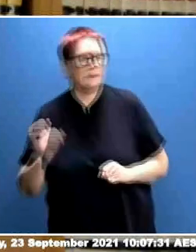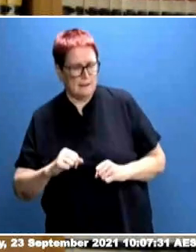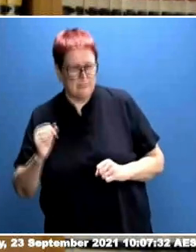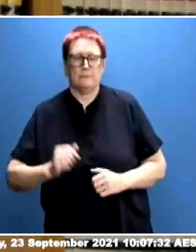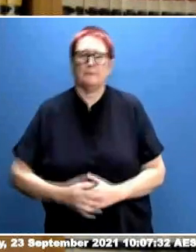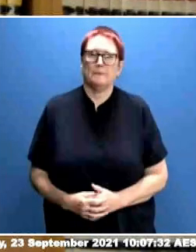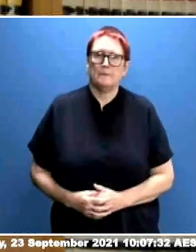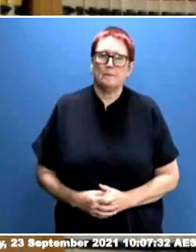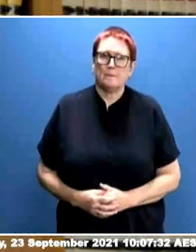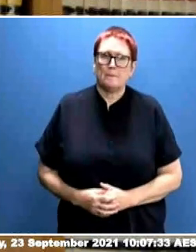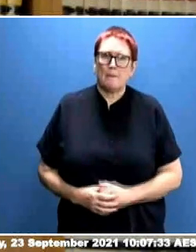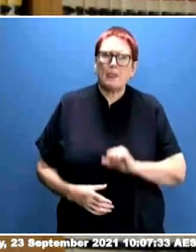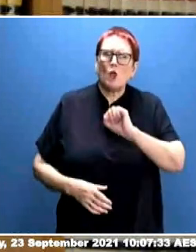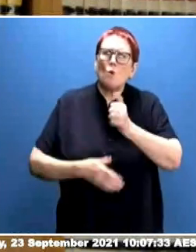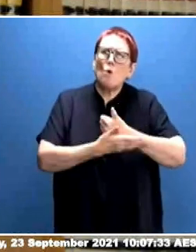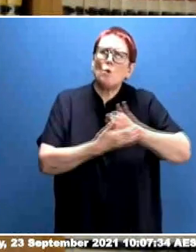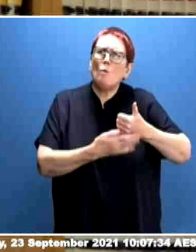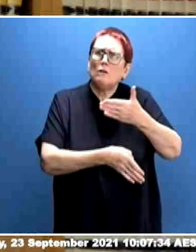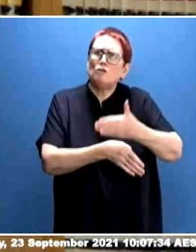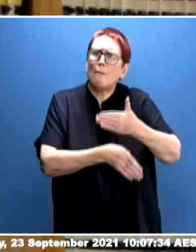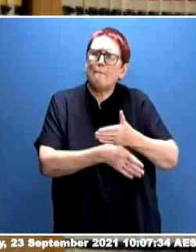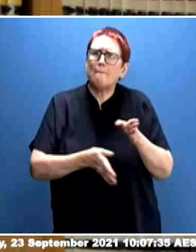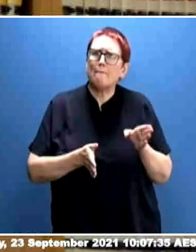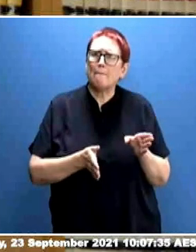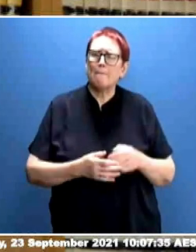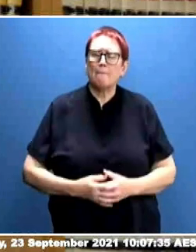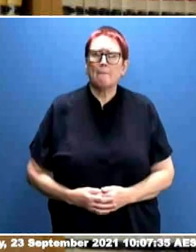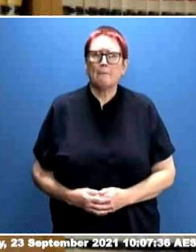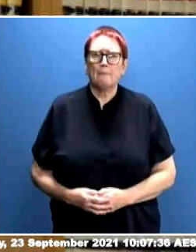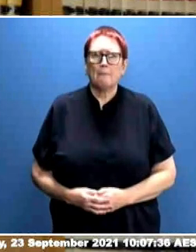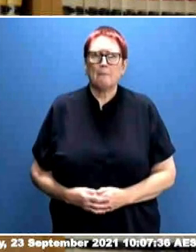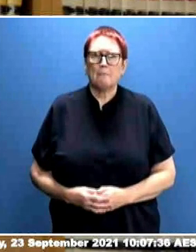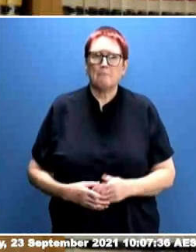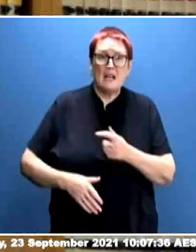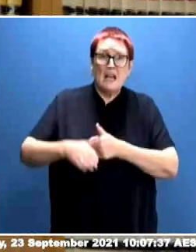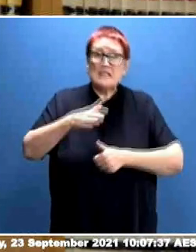As for your substantive role, Senior Clinical Psychologist,